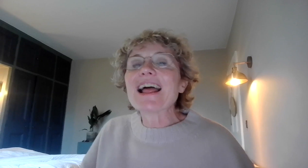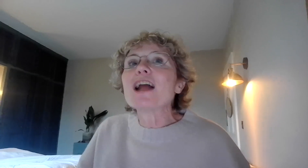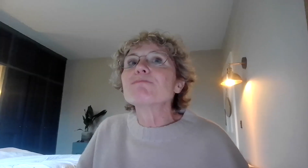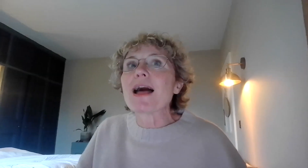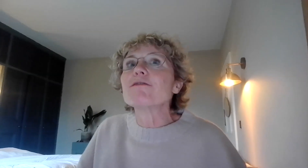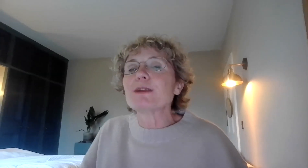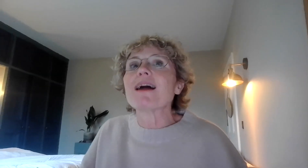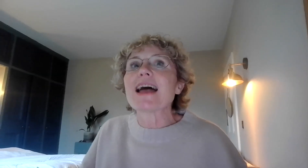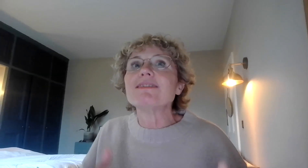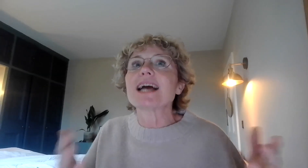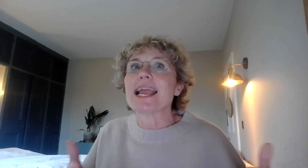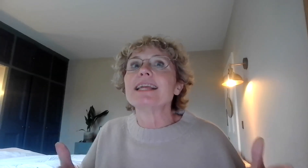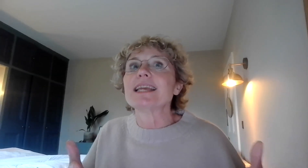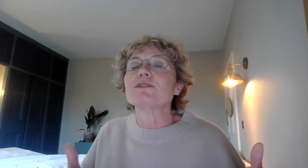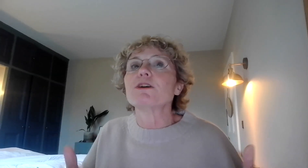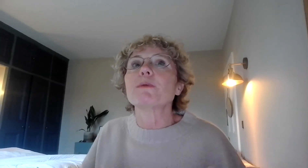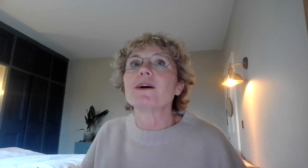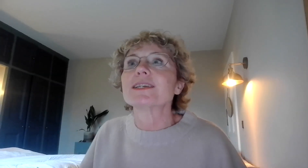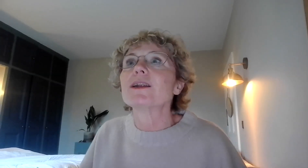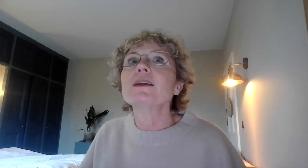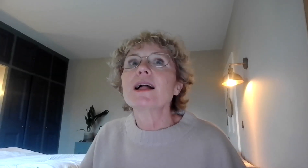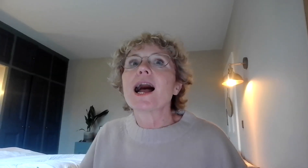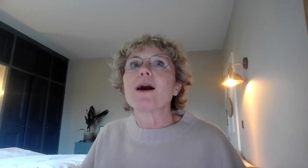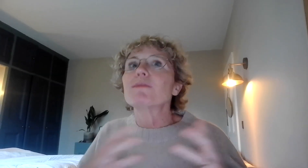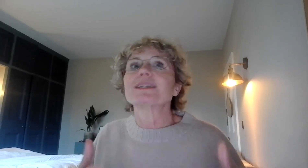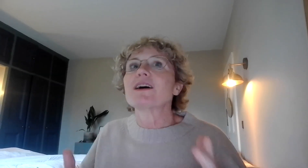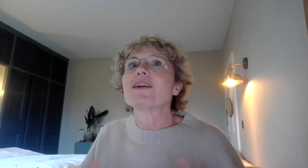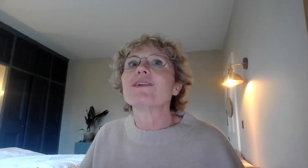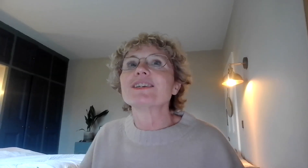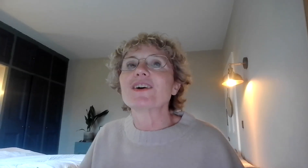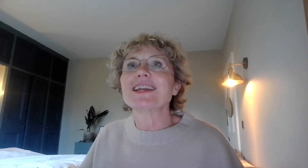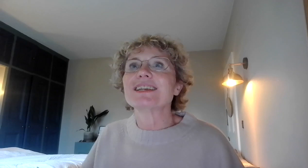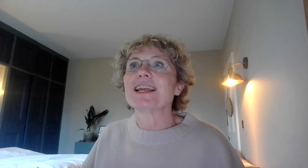And the feedback there is like, "It's a real person!" We say, "No, no, no, it's not.